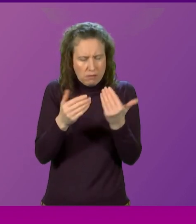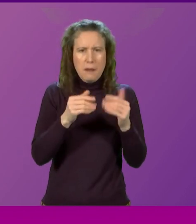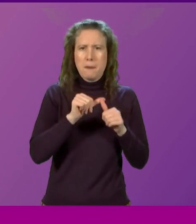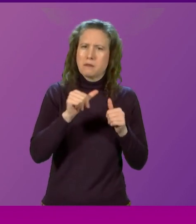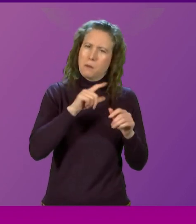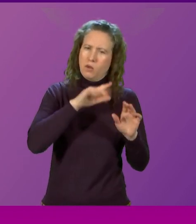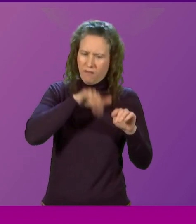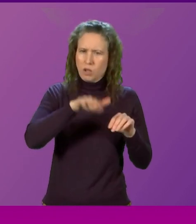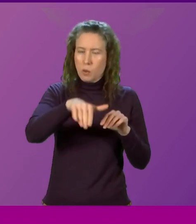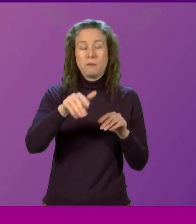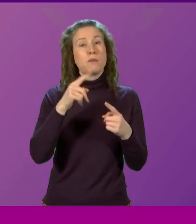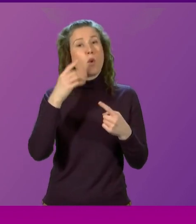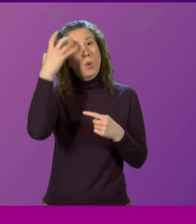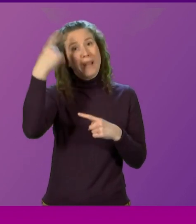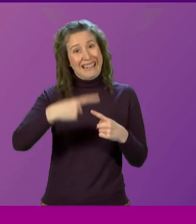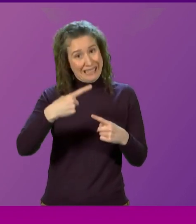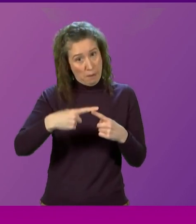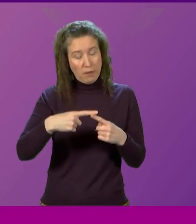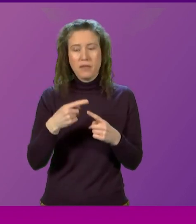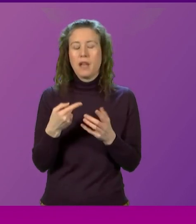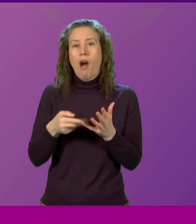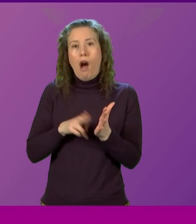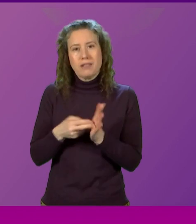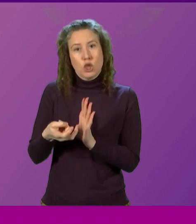Through the overall urgent and unscheduled care collaborative, the Queen Elizabeth has